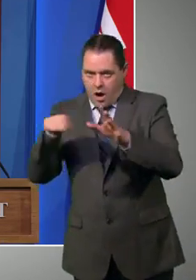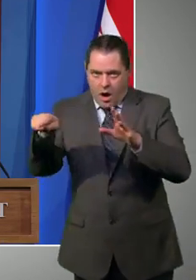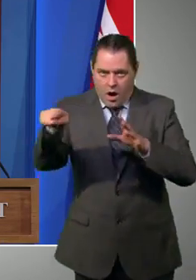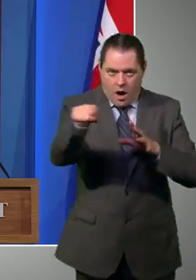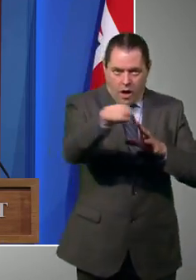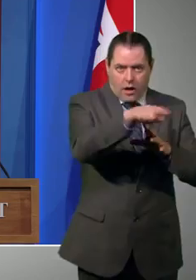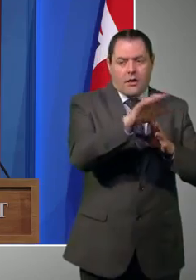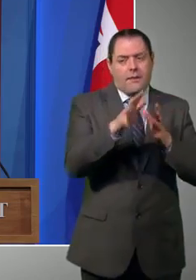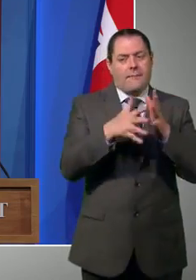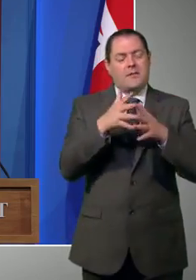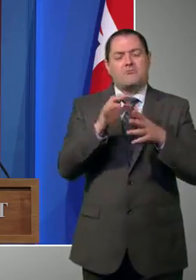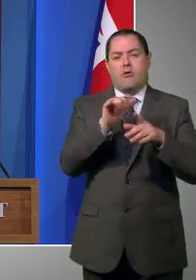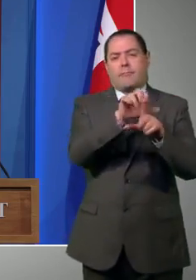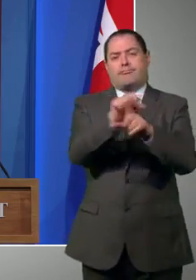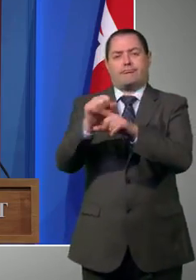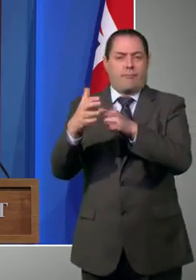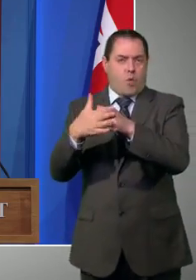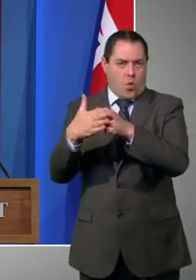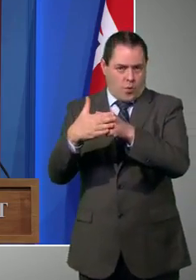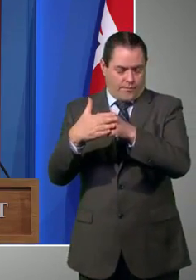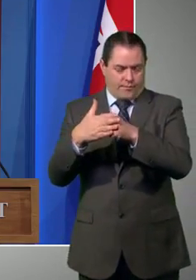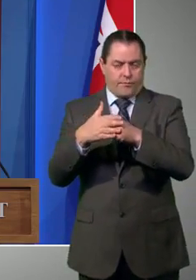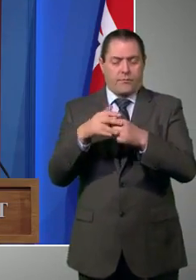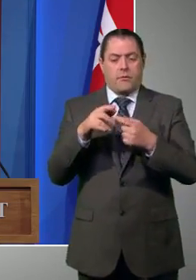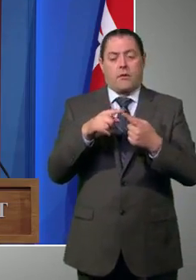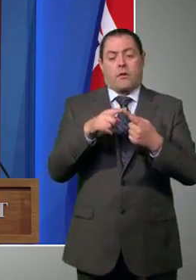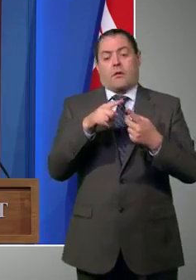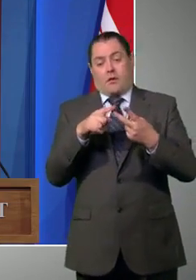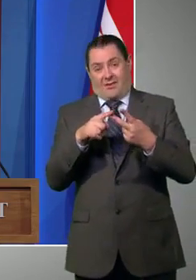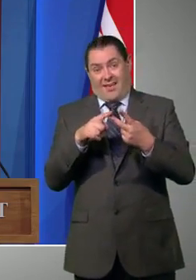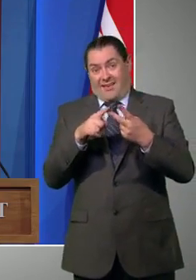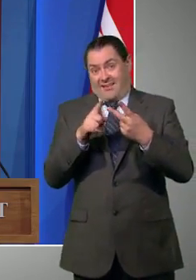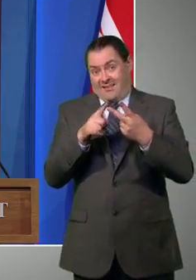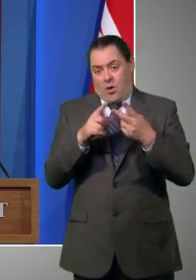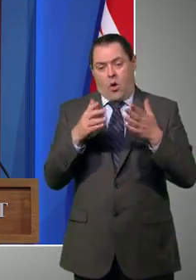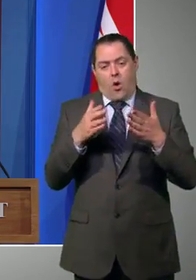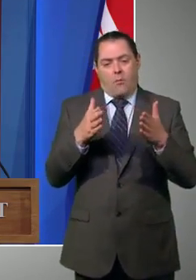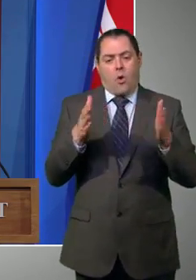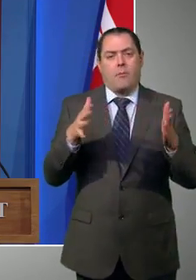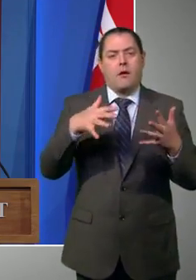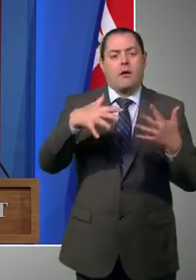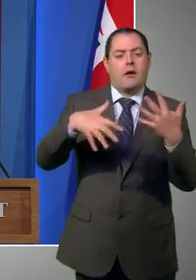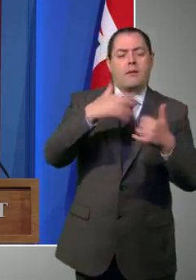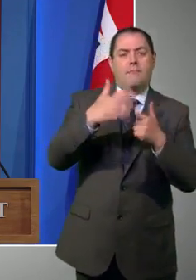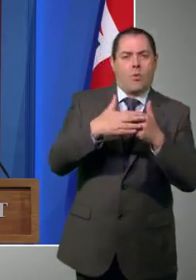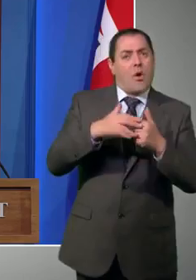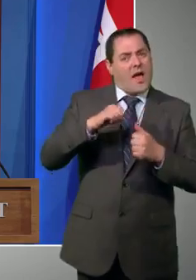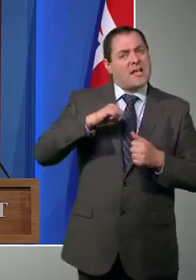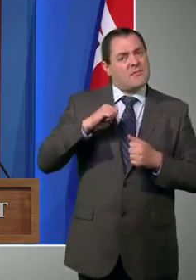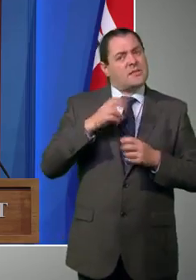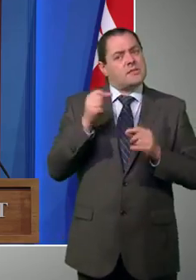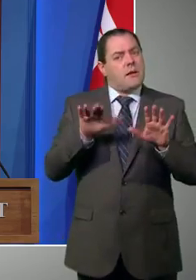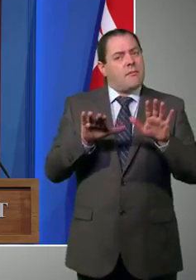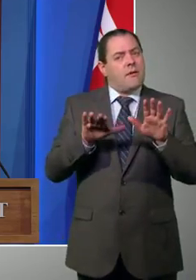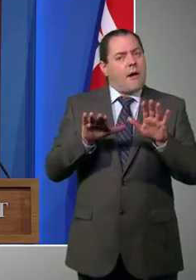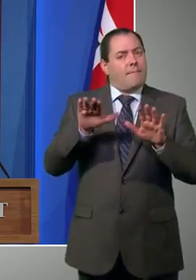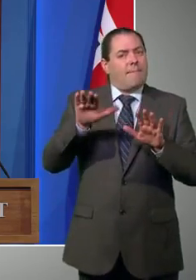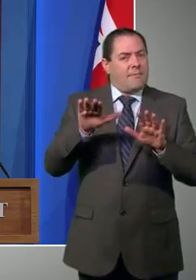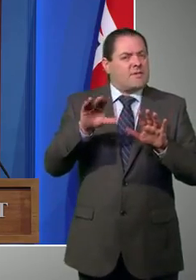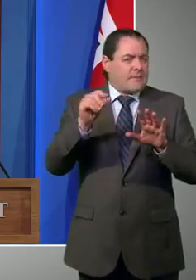cases to to rise as we gradually start to socialize and I think what's important is